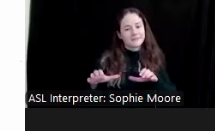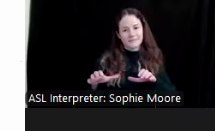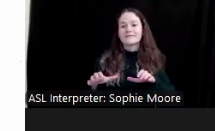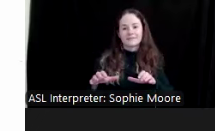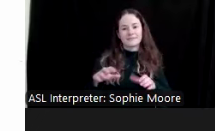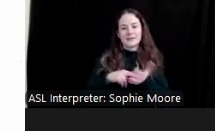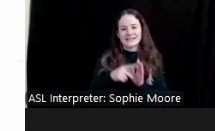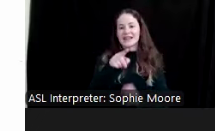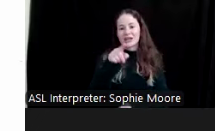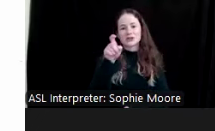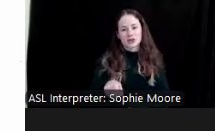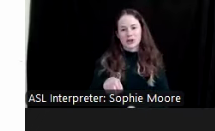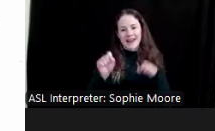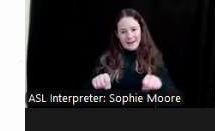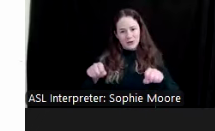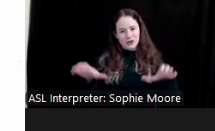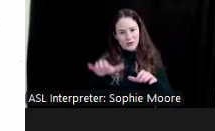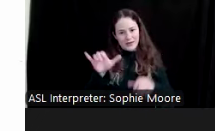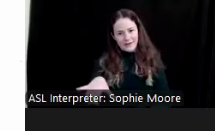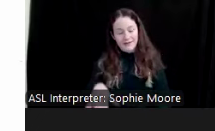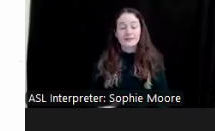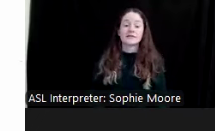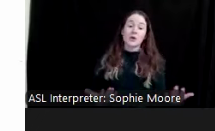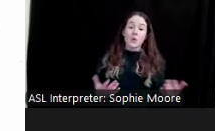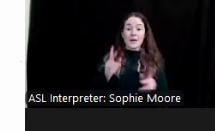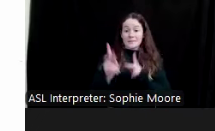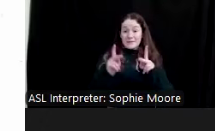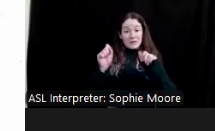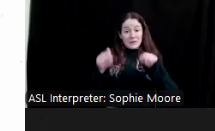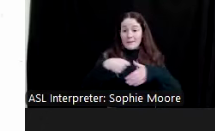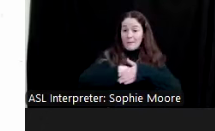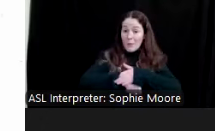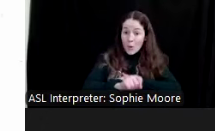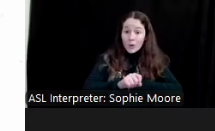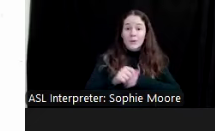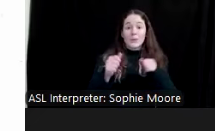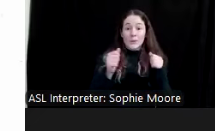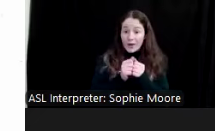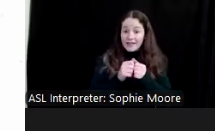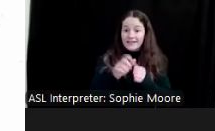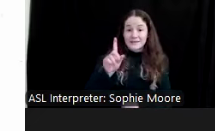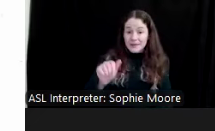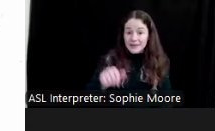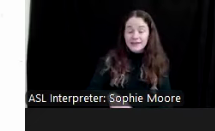Uh people may be born with a condition um an illness a whatever that uh